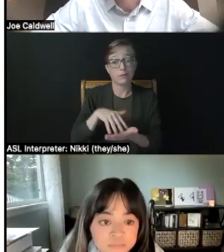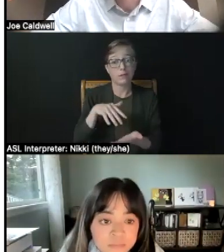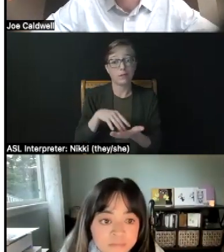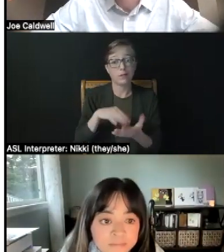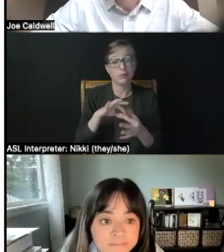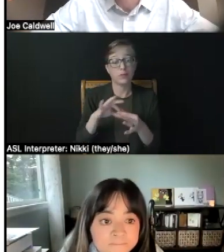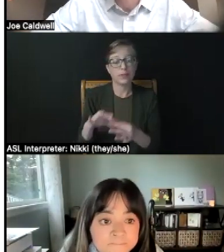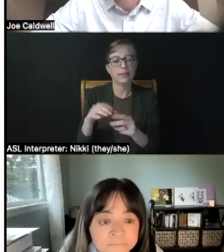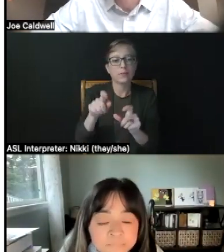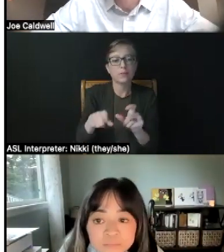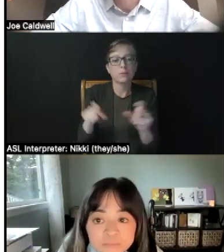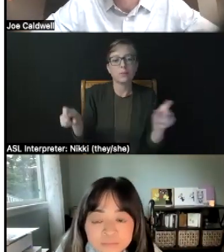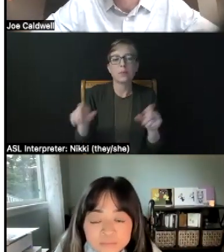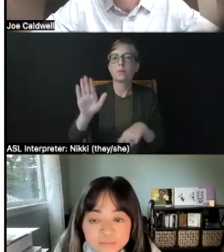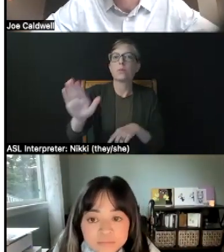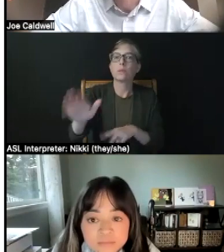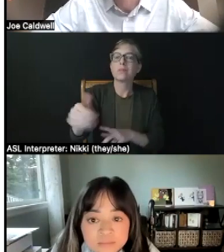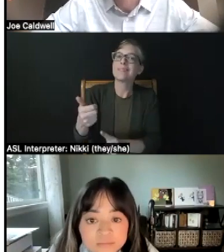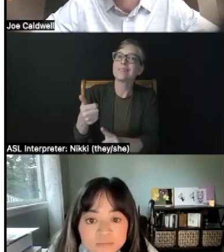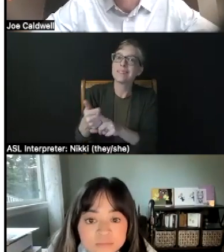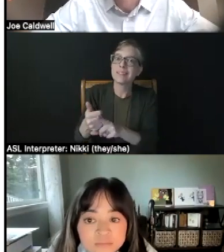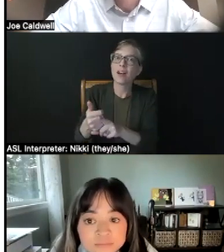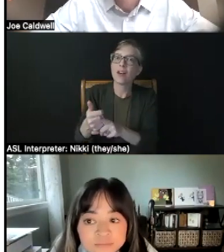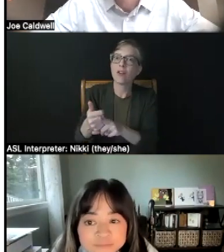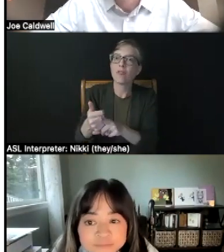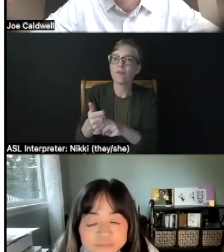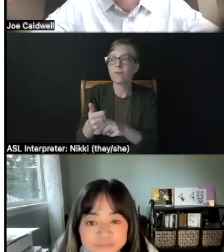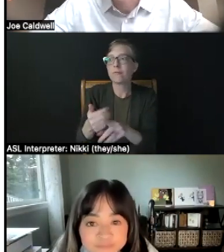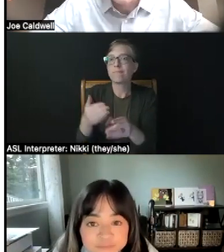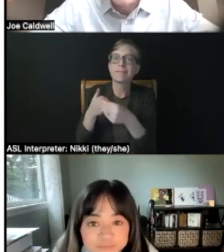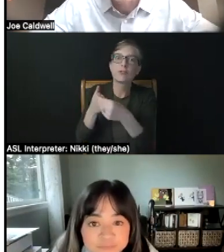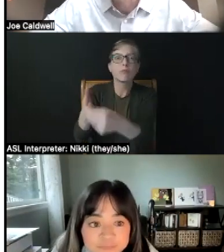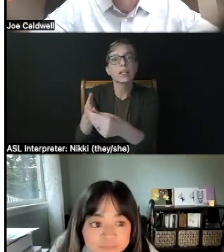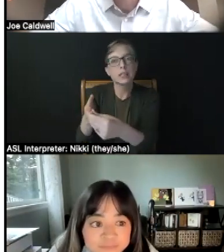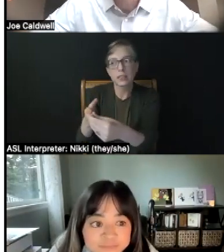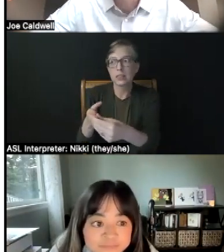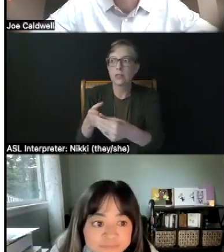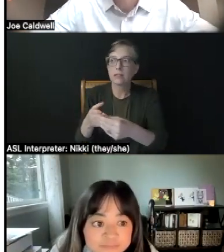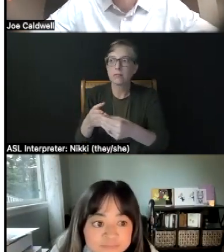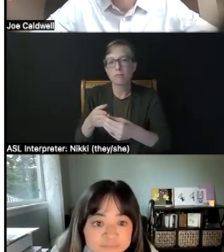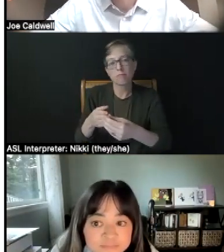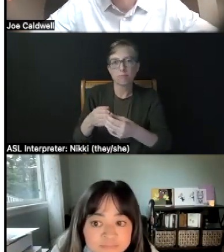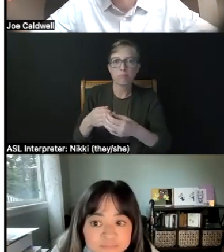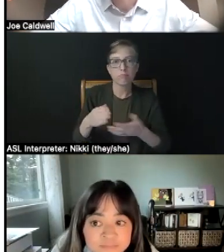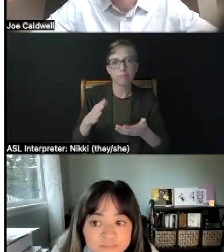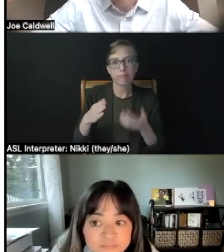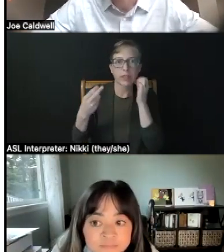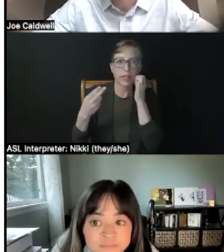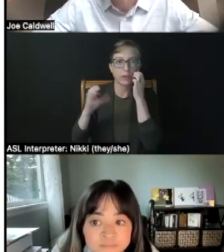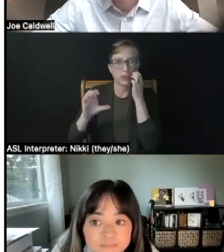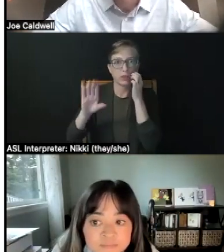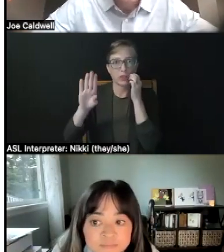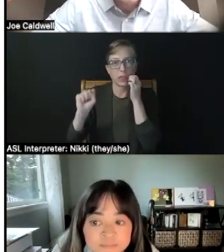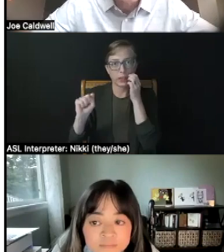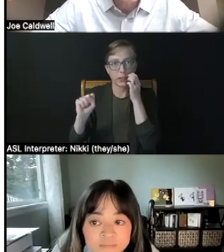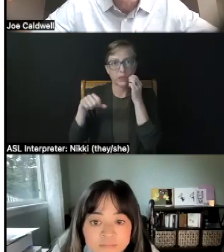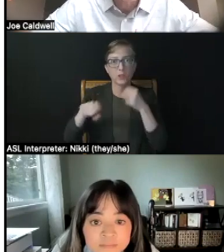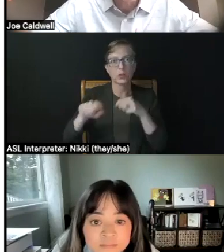home and community based services during Covid. And what we were hearing from the advocates was self direction.